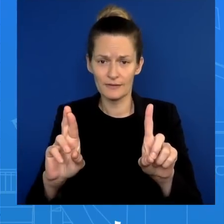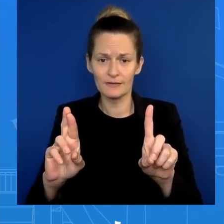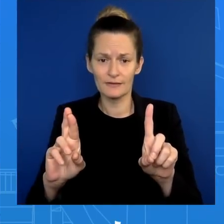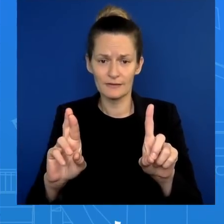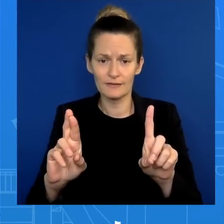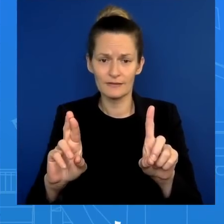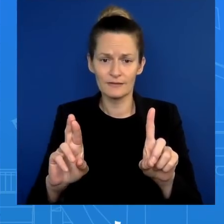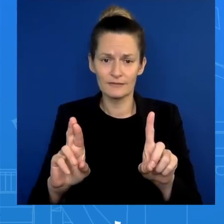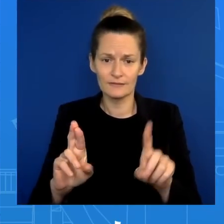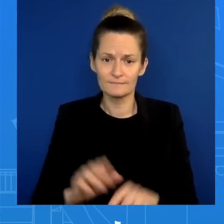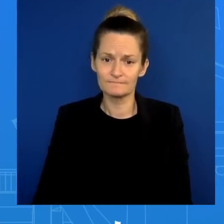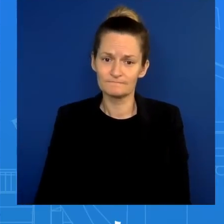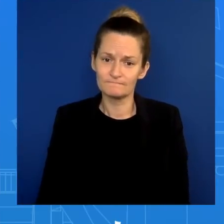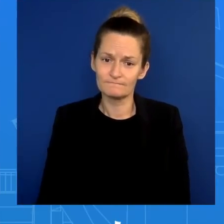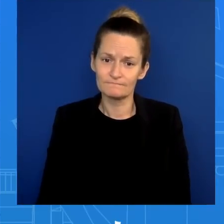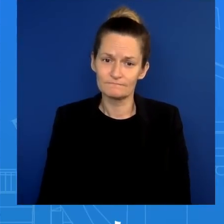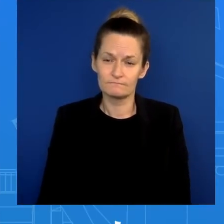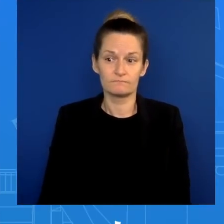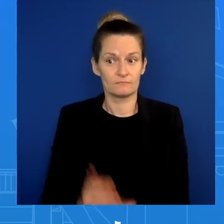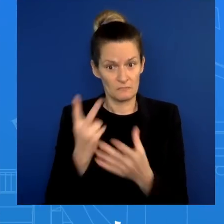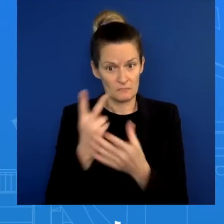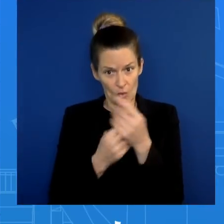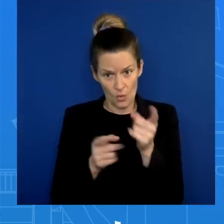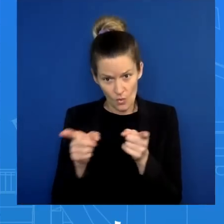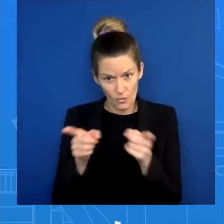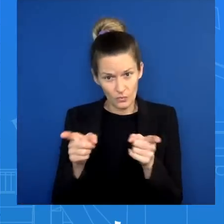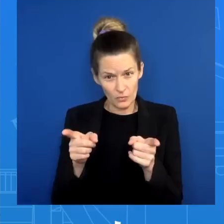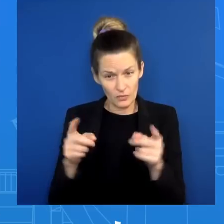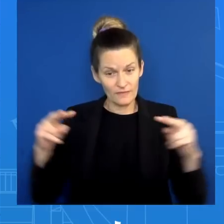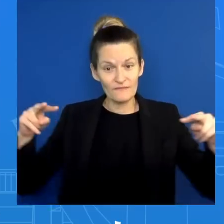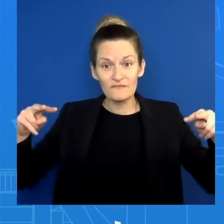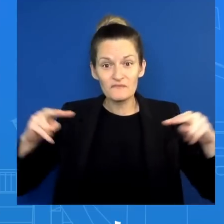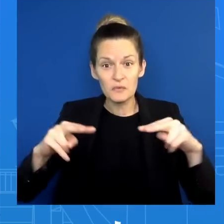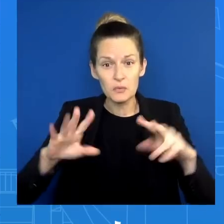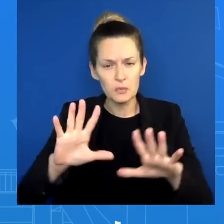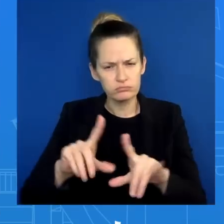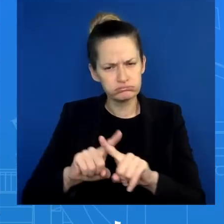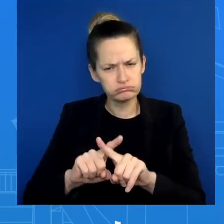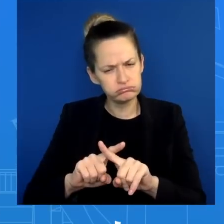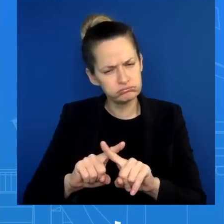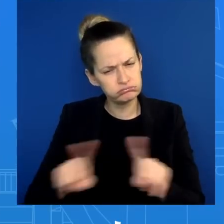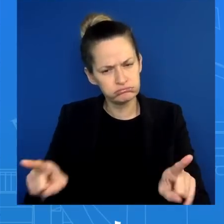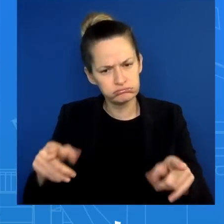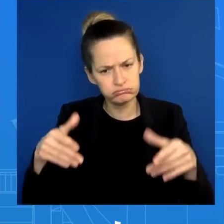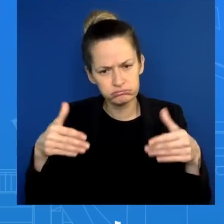which is making sure that we deliver for the middle class, making sure that we have an economy that goes from the bottom up in,